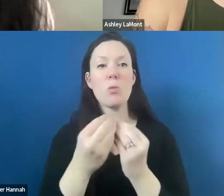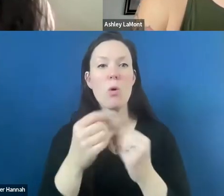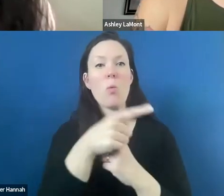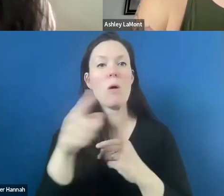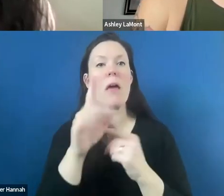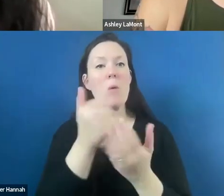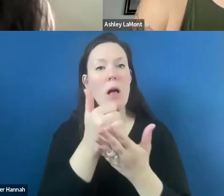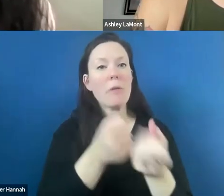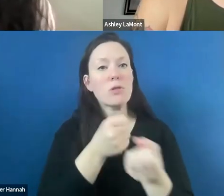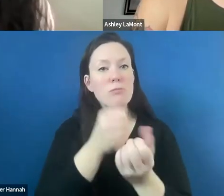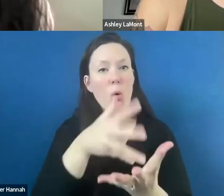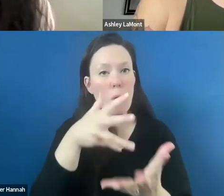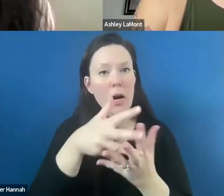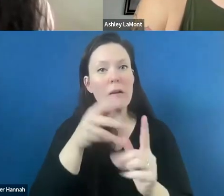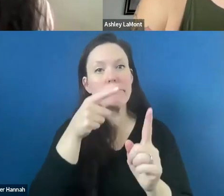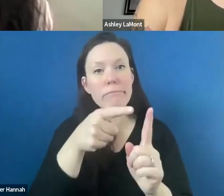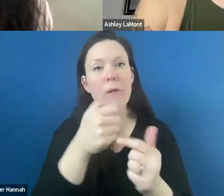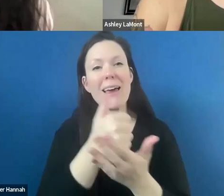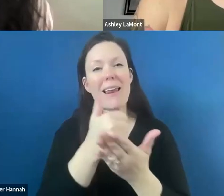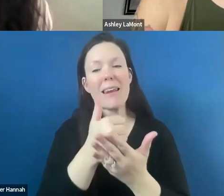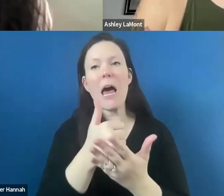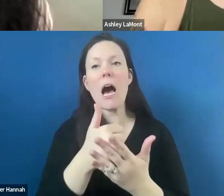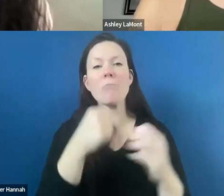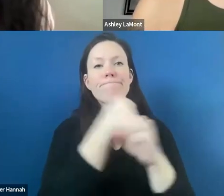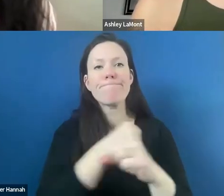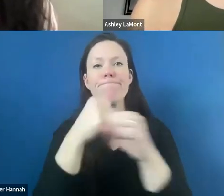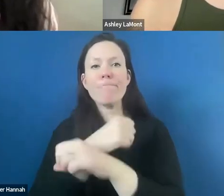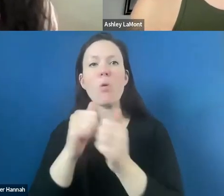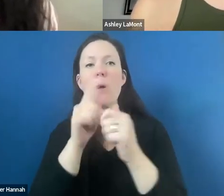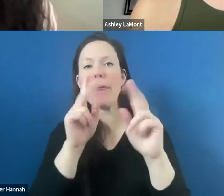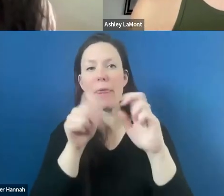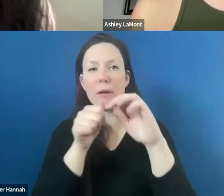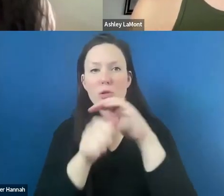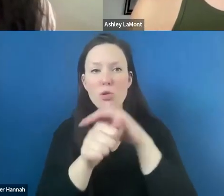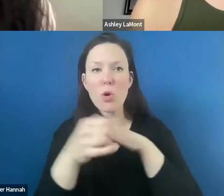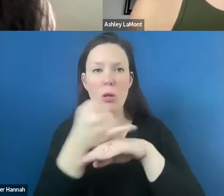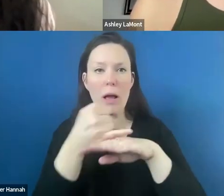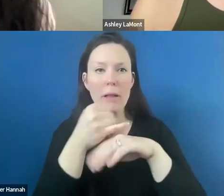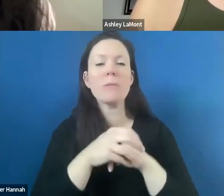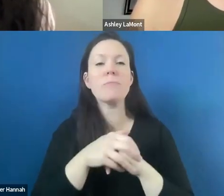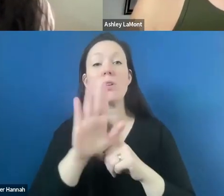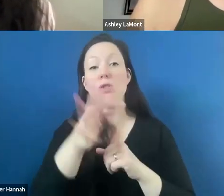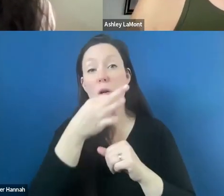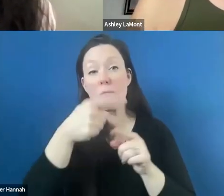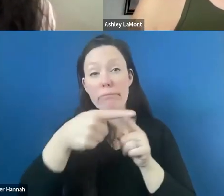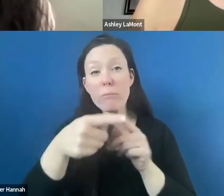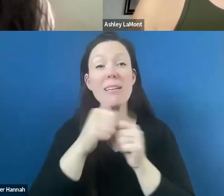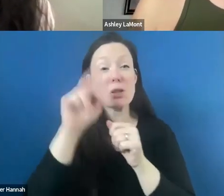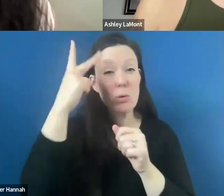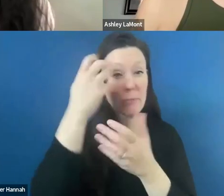indigenous led initiatives and fights across Turtle Island. Their expertise is the intersection between political economy, environment